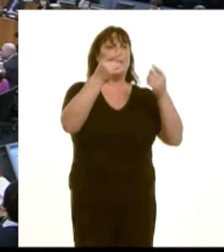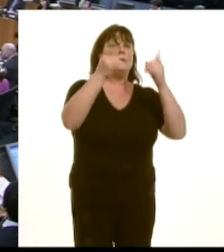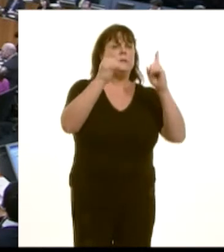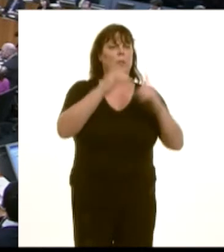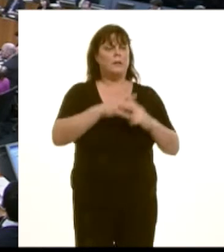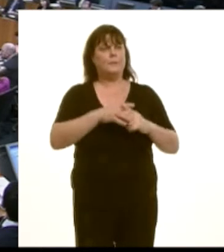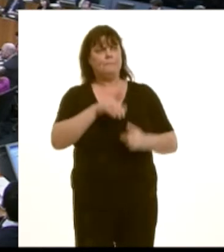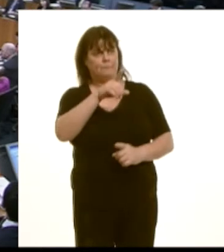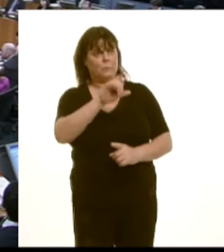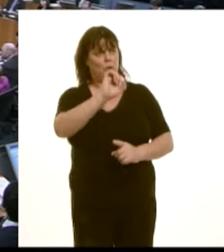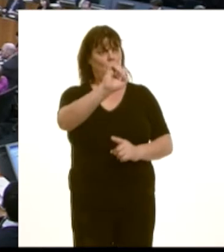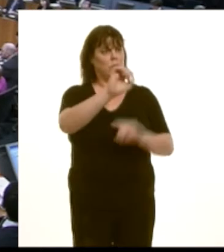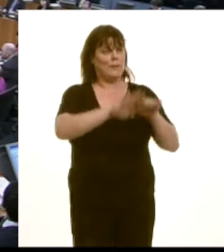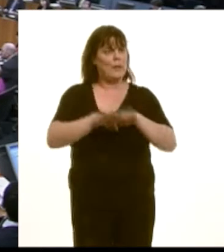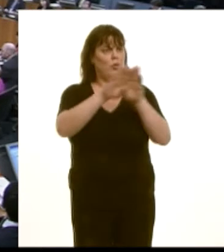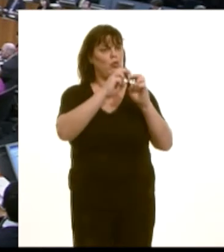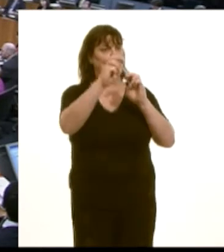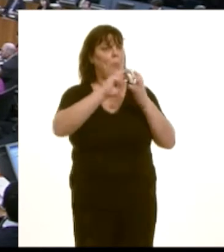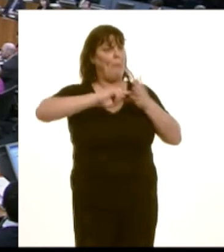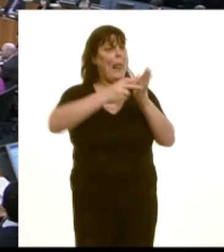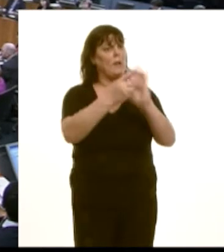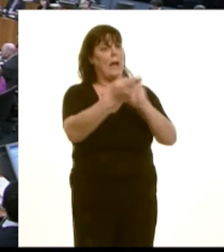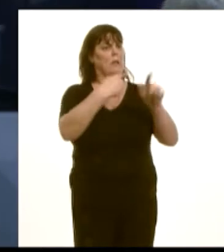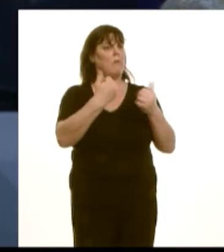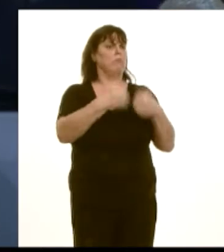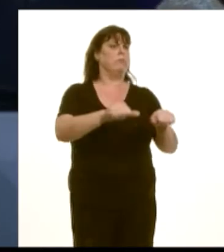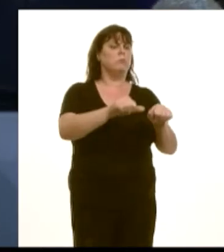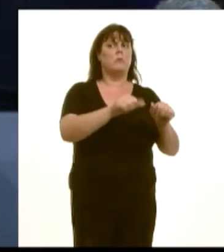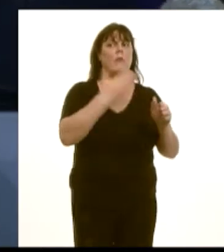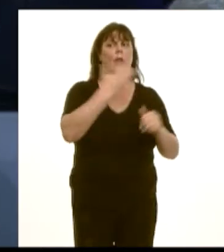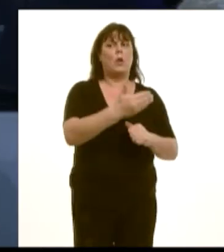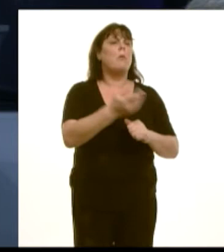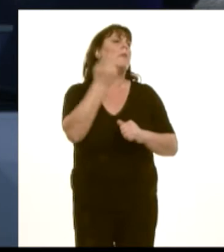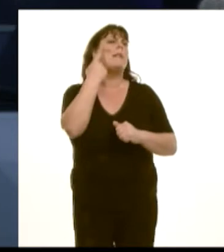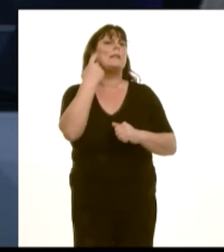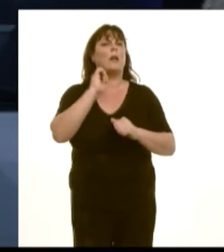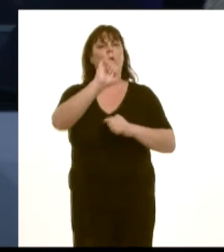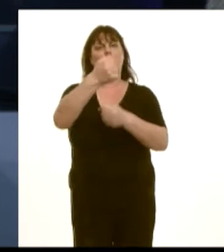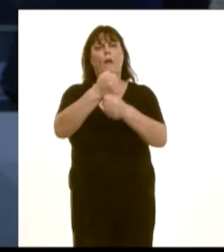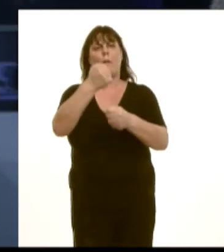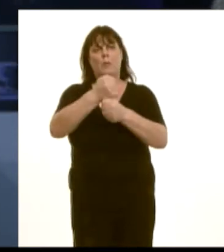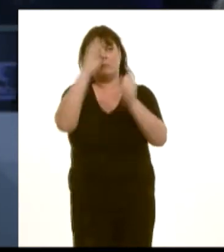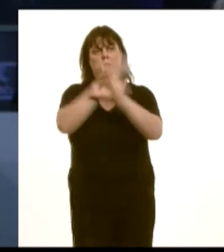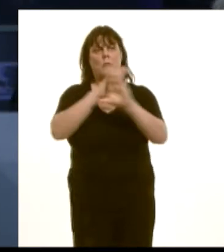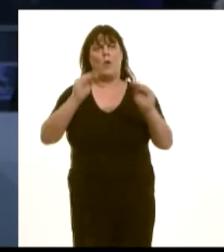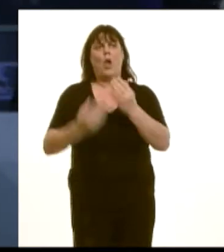plan. You will be aware that, in answer to a written question, your Minister for transport announced yesterday that your Government has dropped plans for a new railway station in